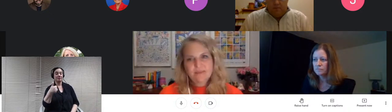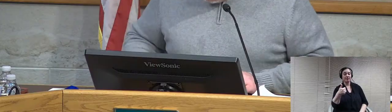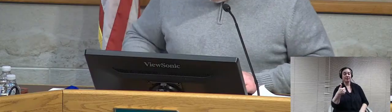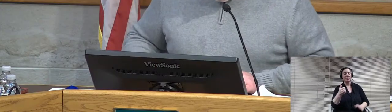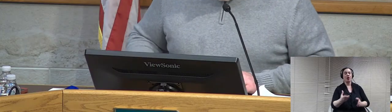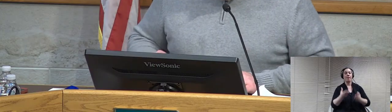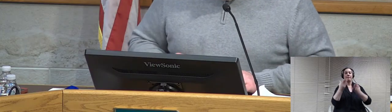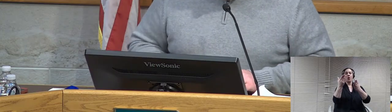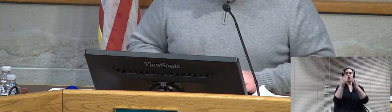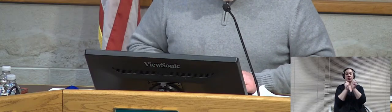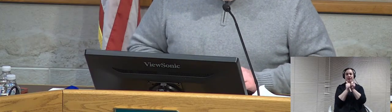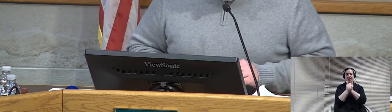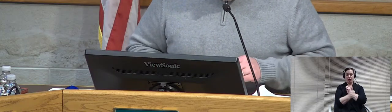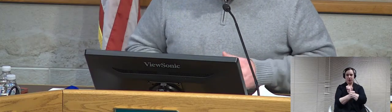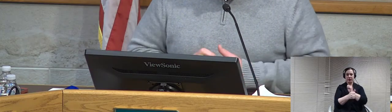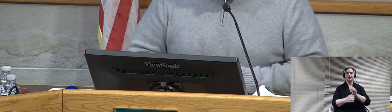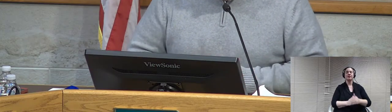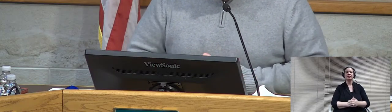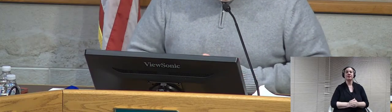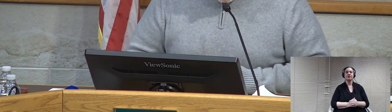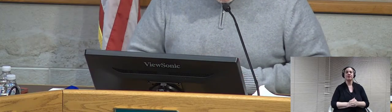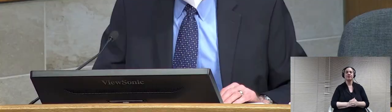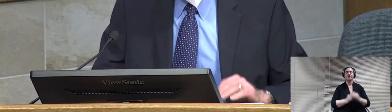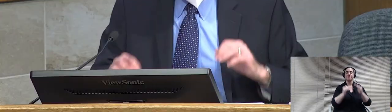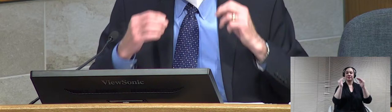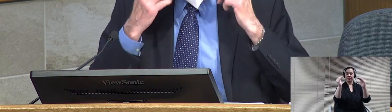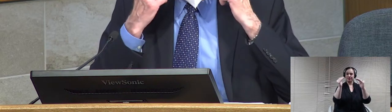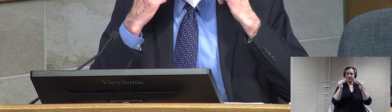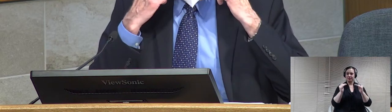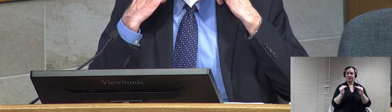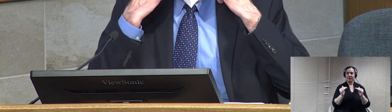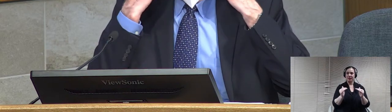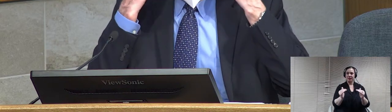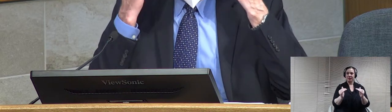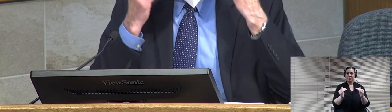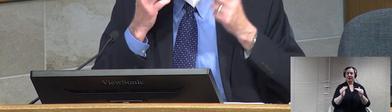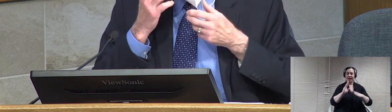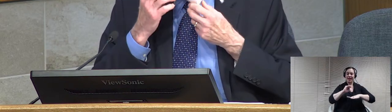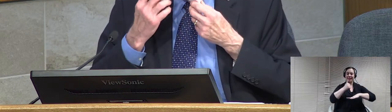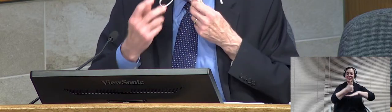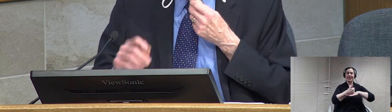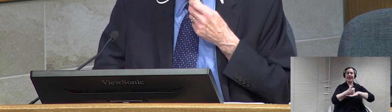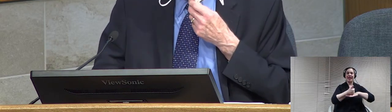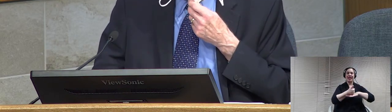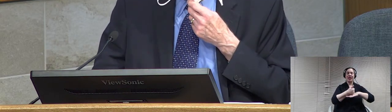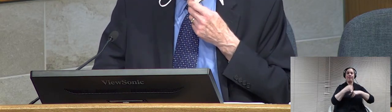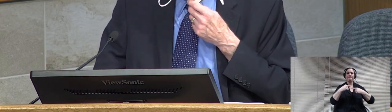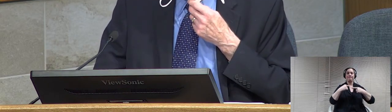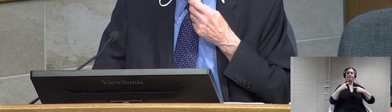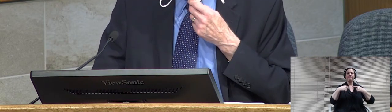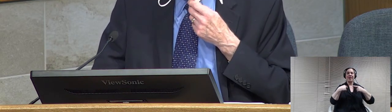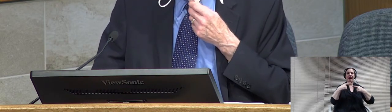Our next item is setting of mileage allowance for business purposes not covered thereby through negotiated agreements.